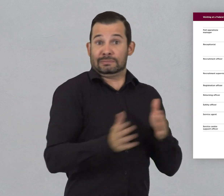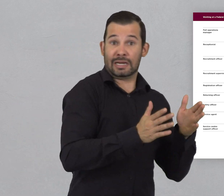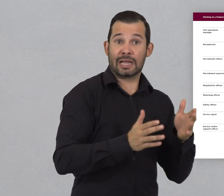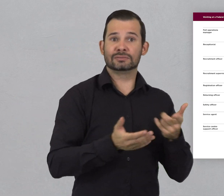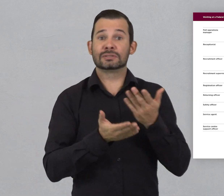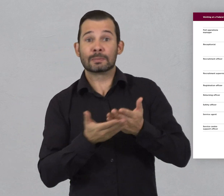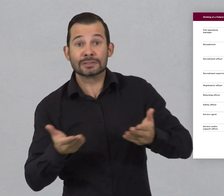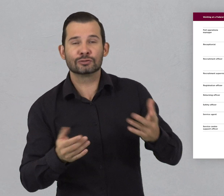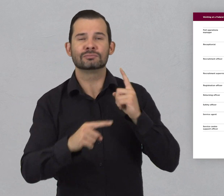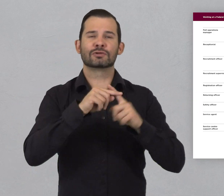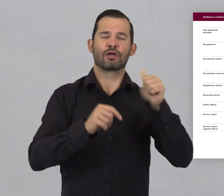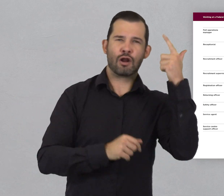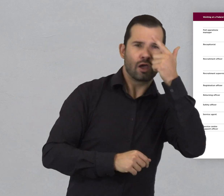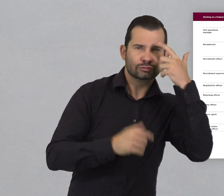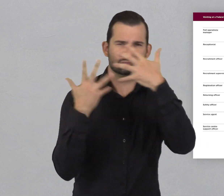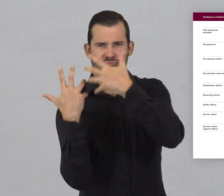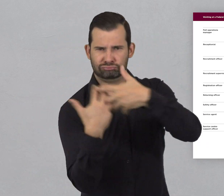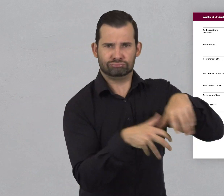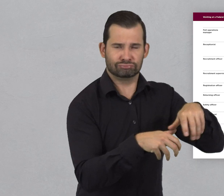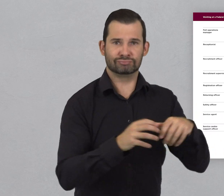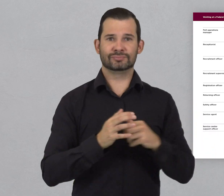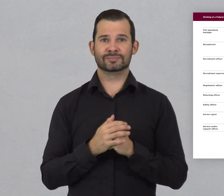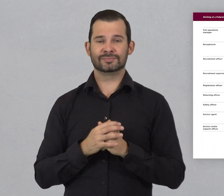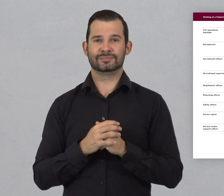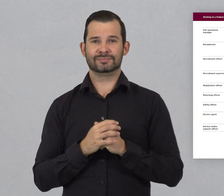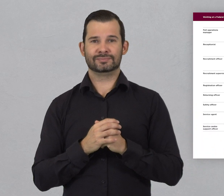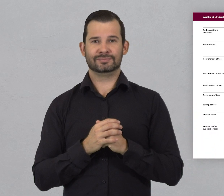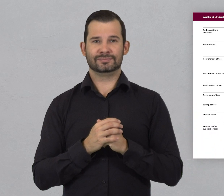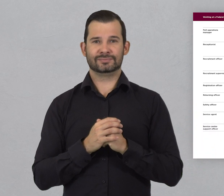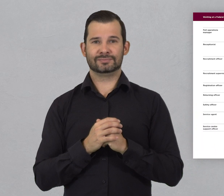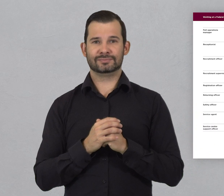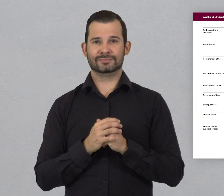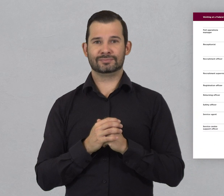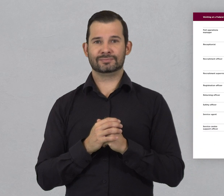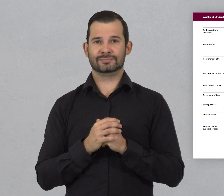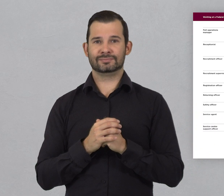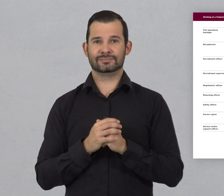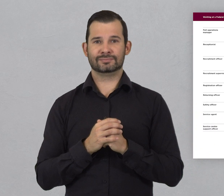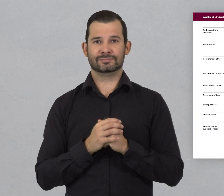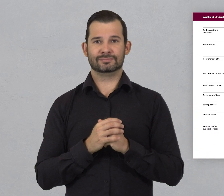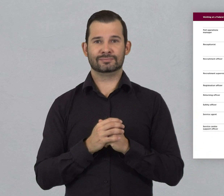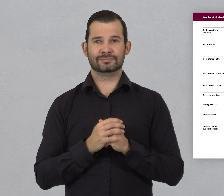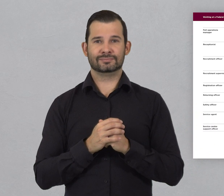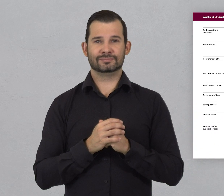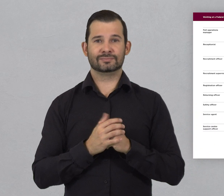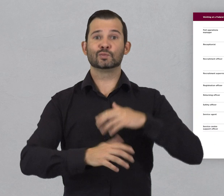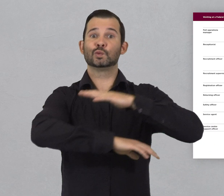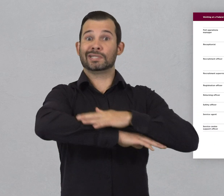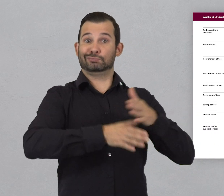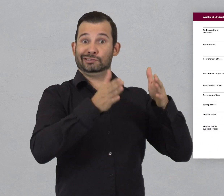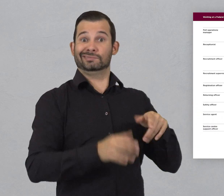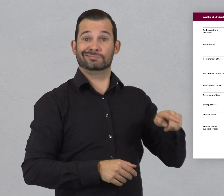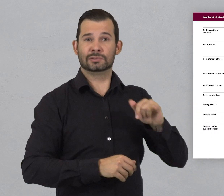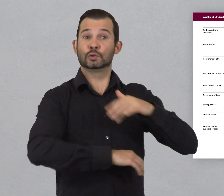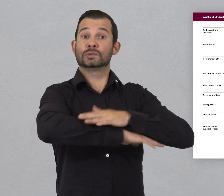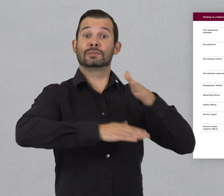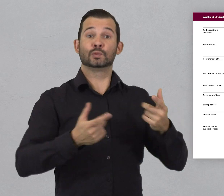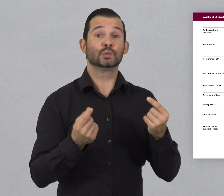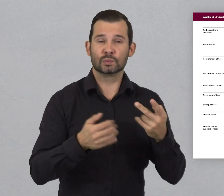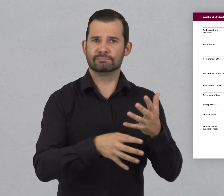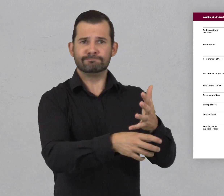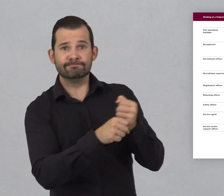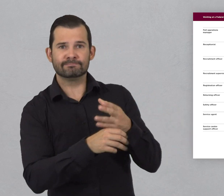contingency plans, materials and other logistics. Receptionist: The receptionist receives and directs